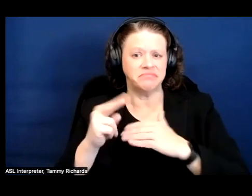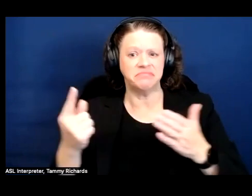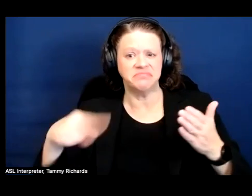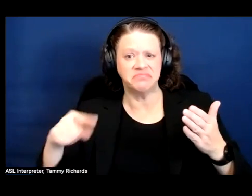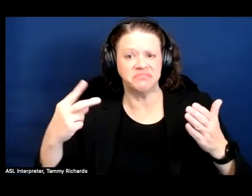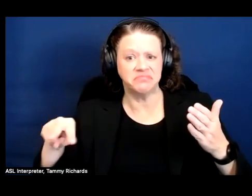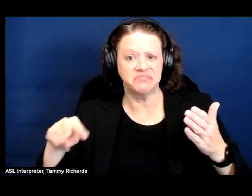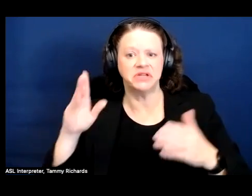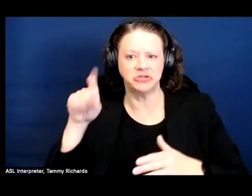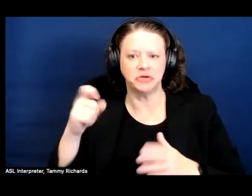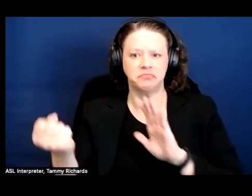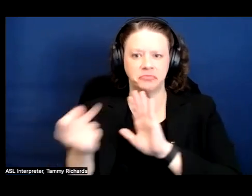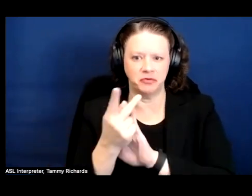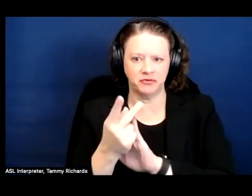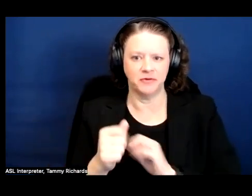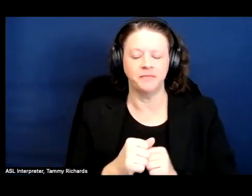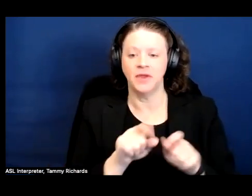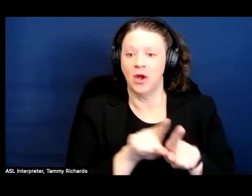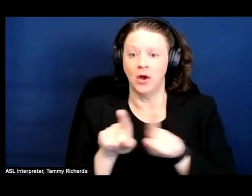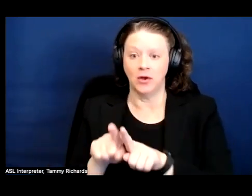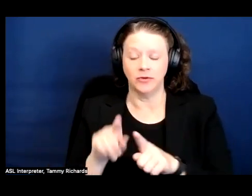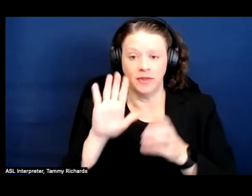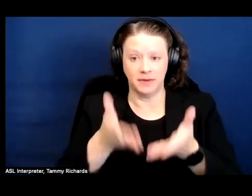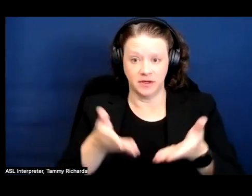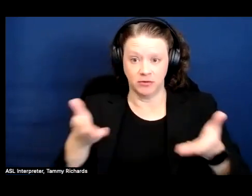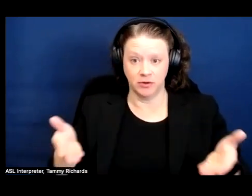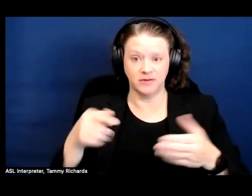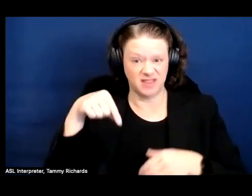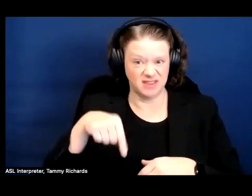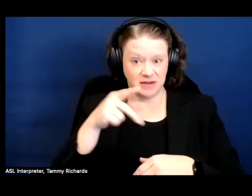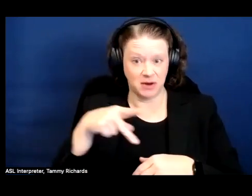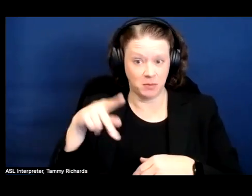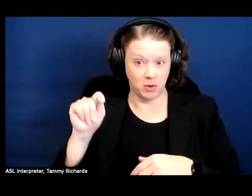as will be my co-presenter, to allow the ASL interpreter to be highlighted